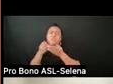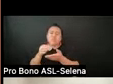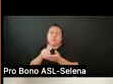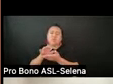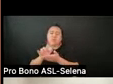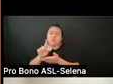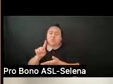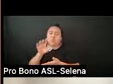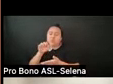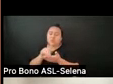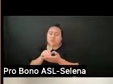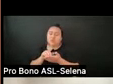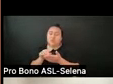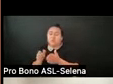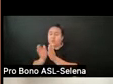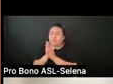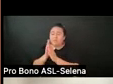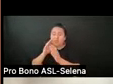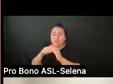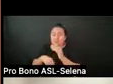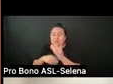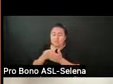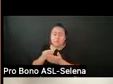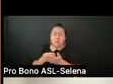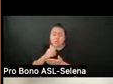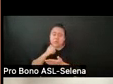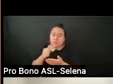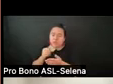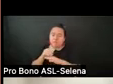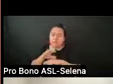being selected. And then I will go on to the next slide.